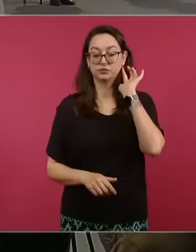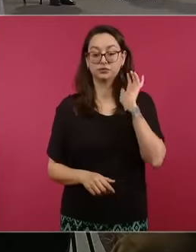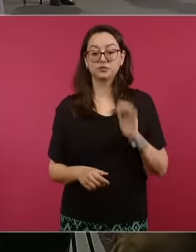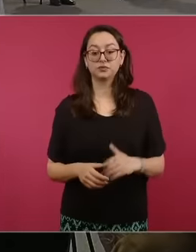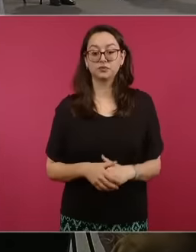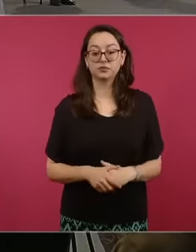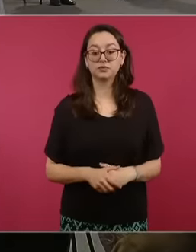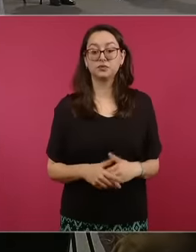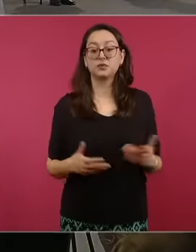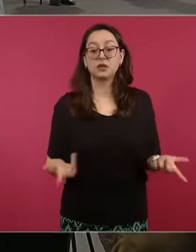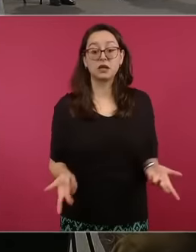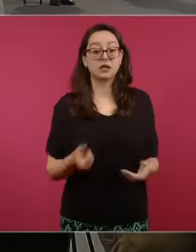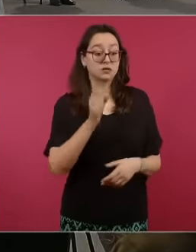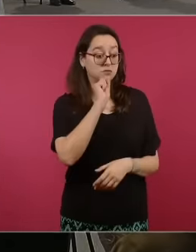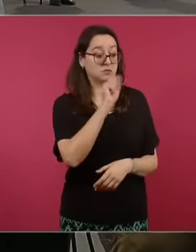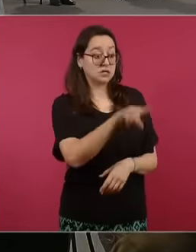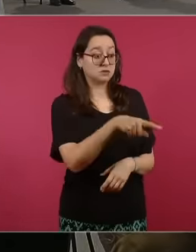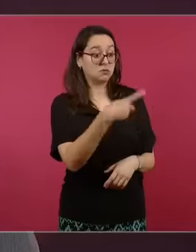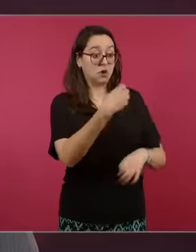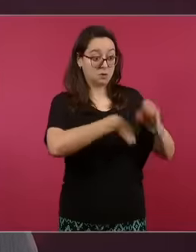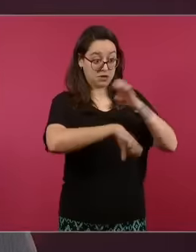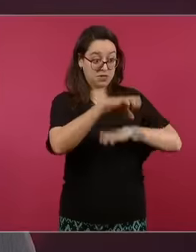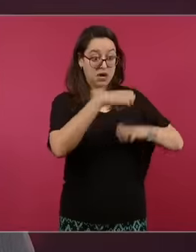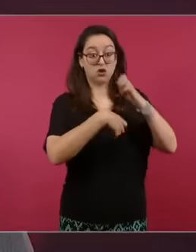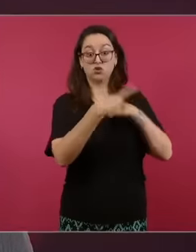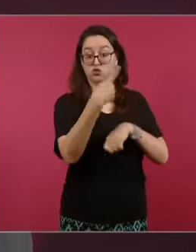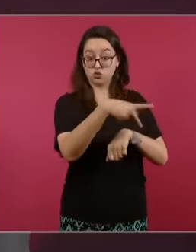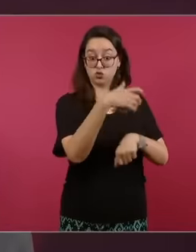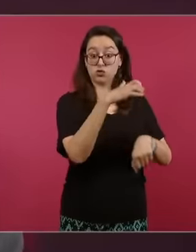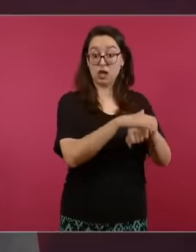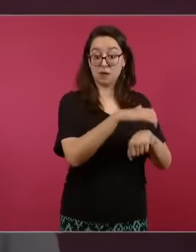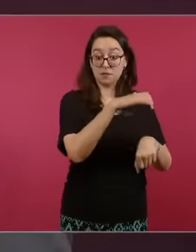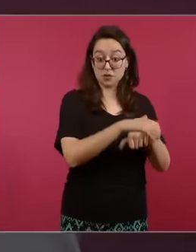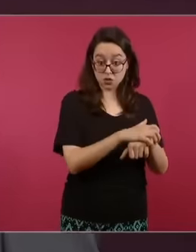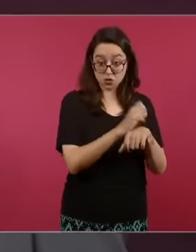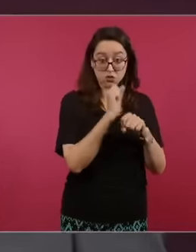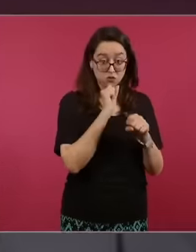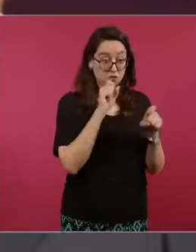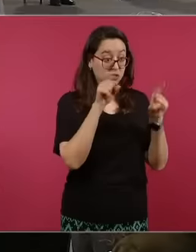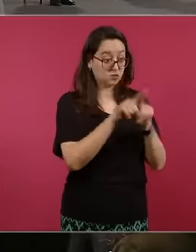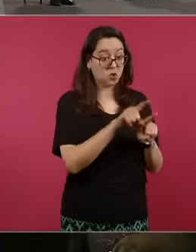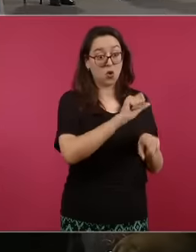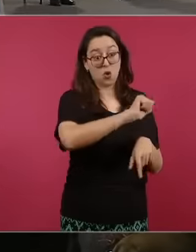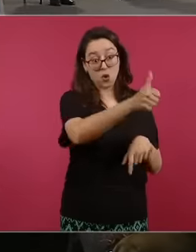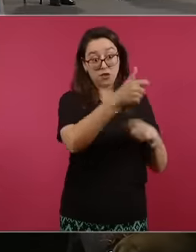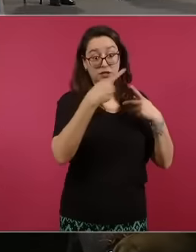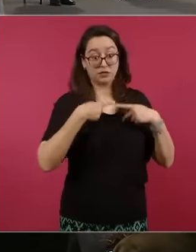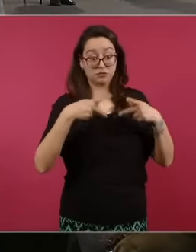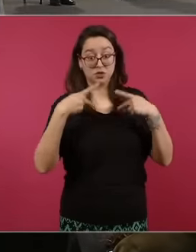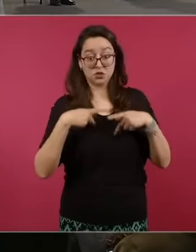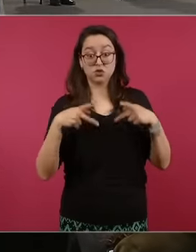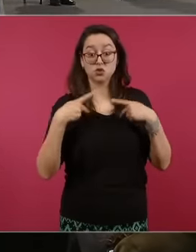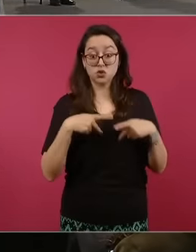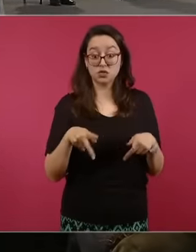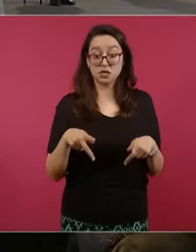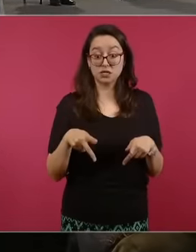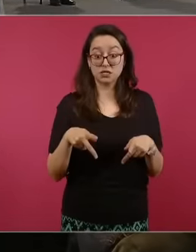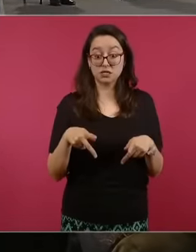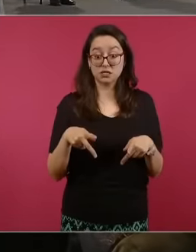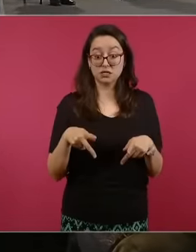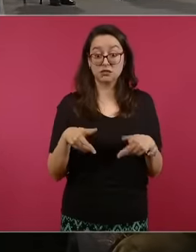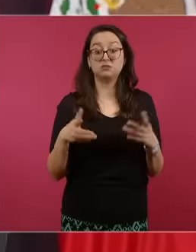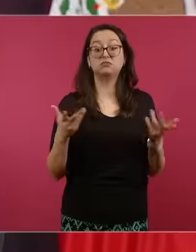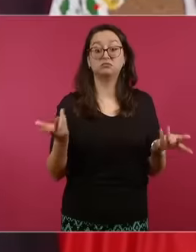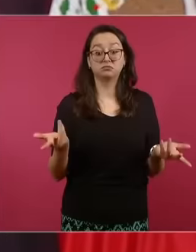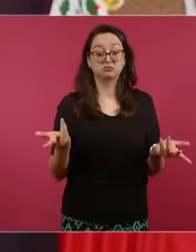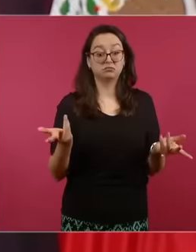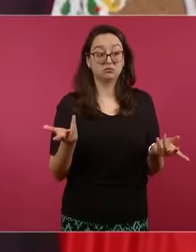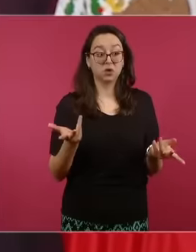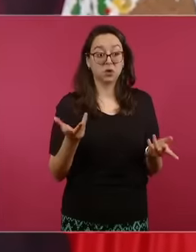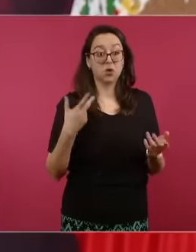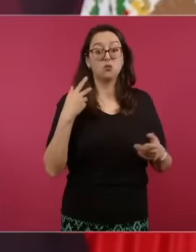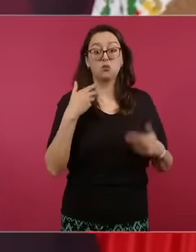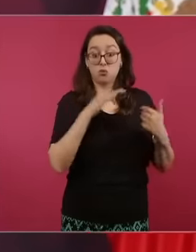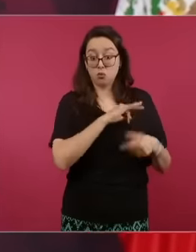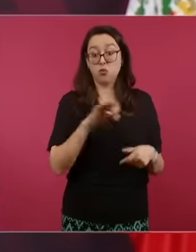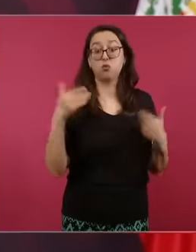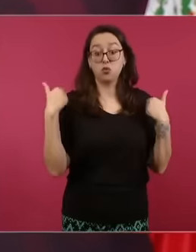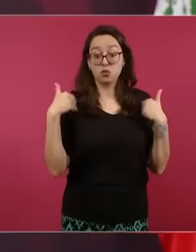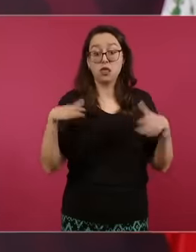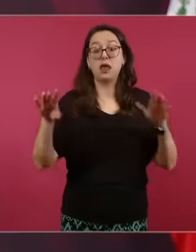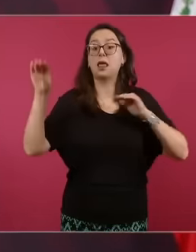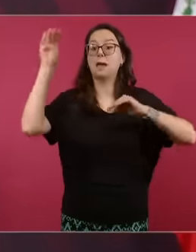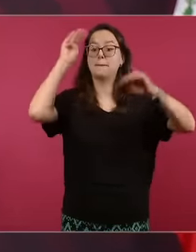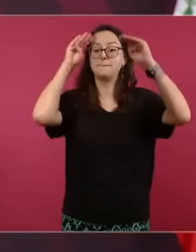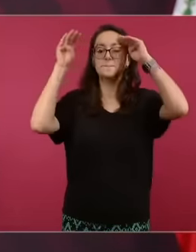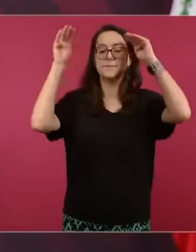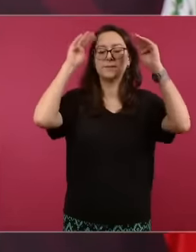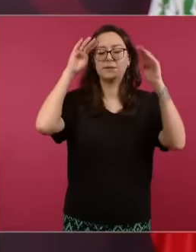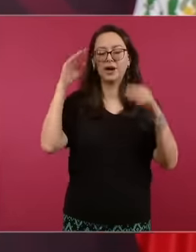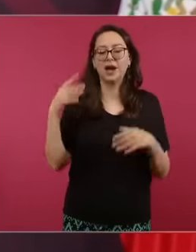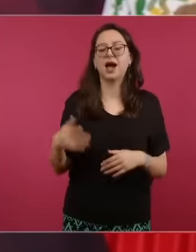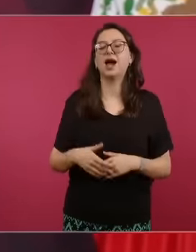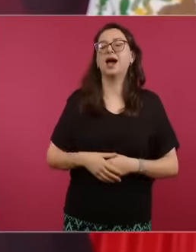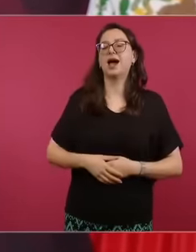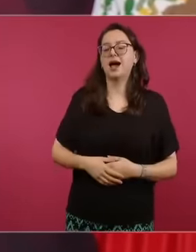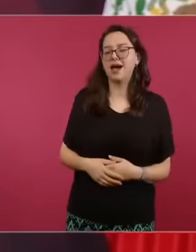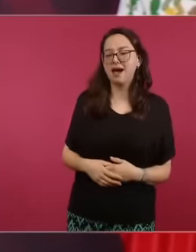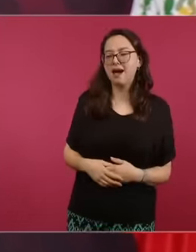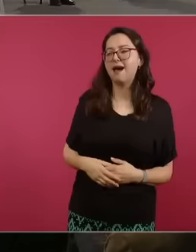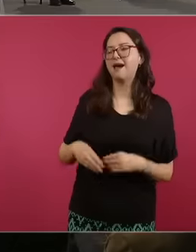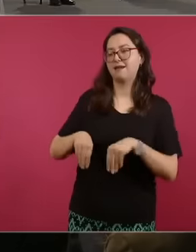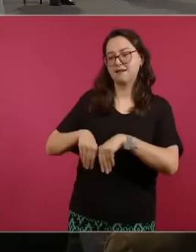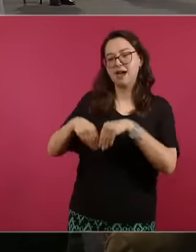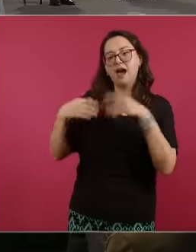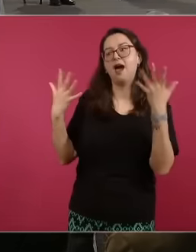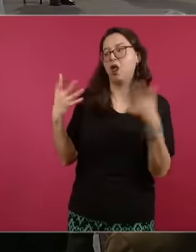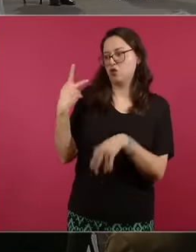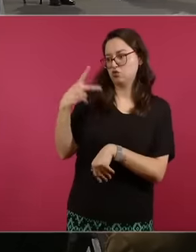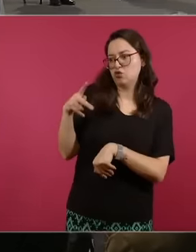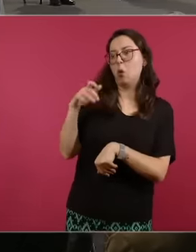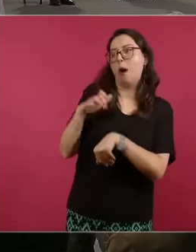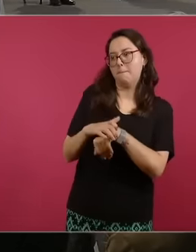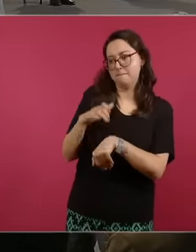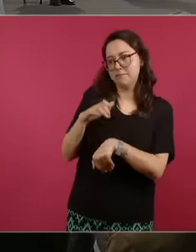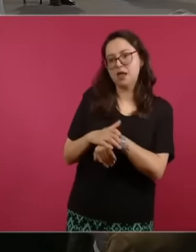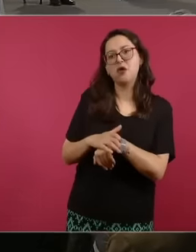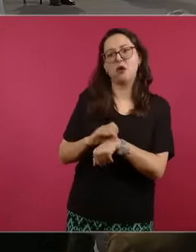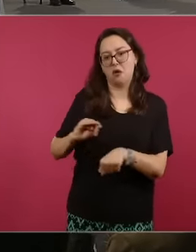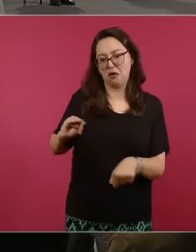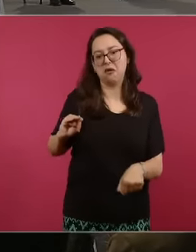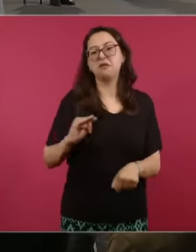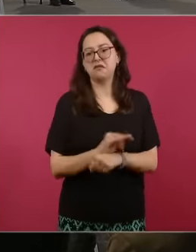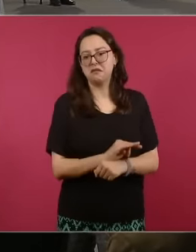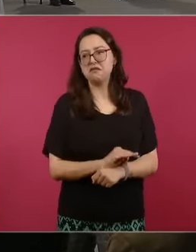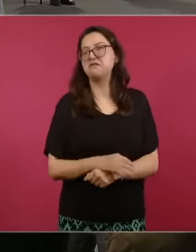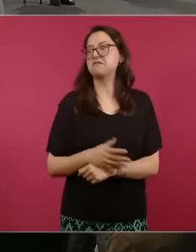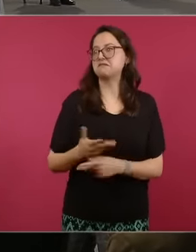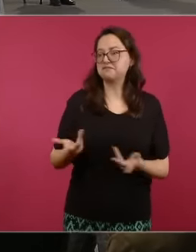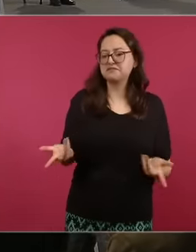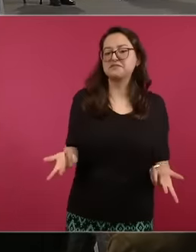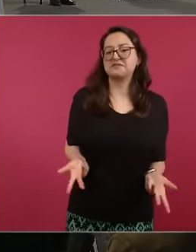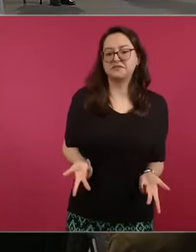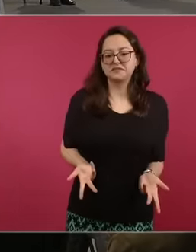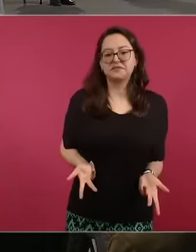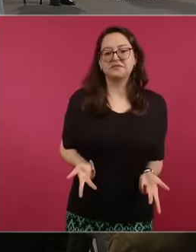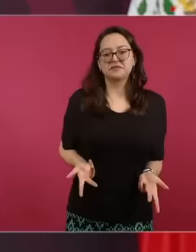, but of social class and others, in good or bad faith, were going to say And what happened, how come there